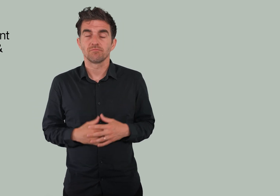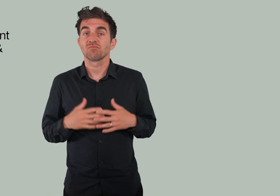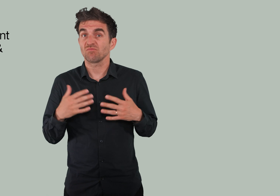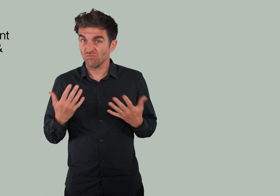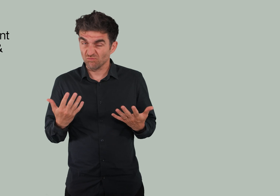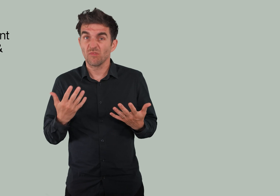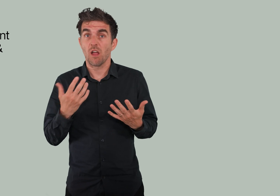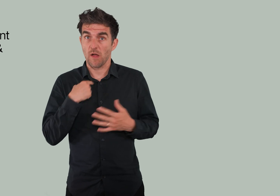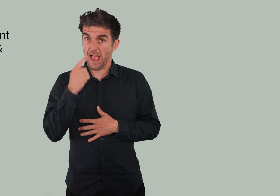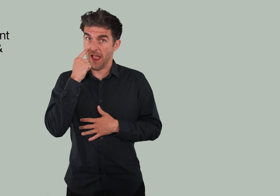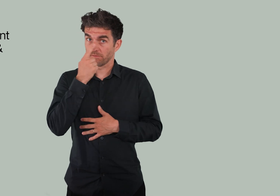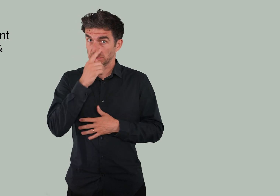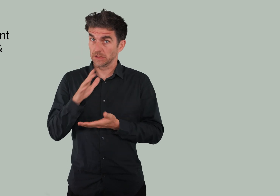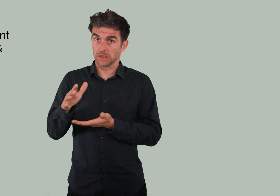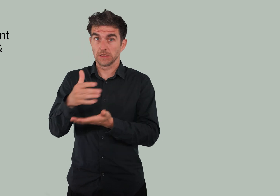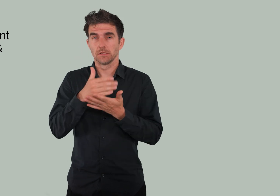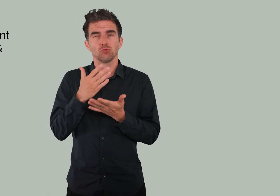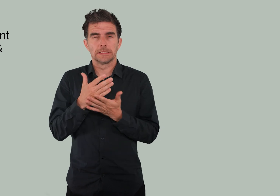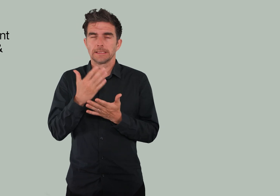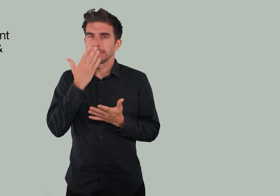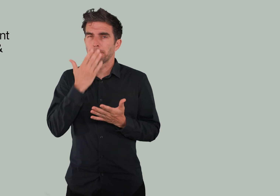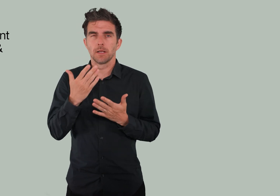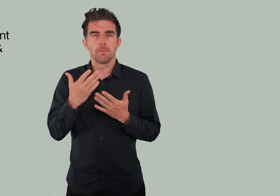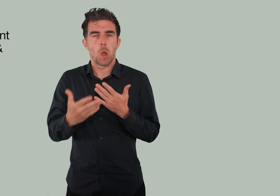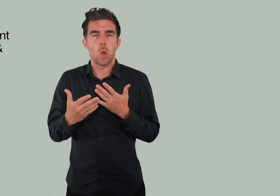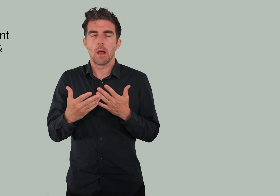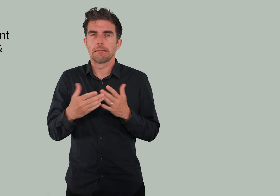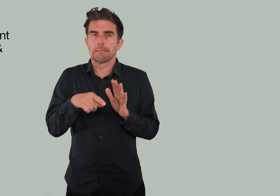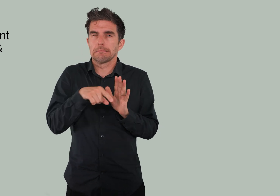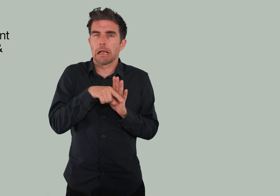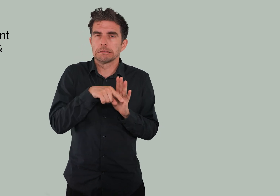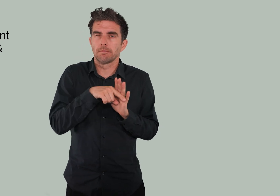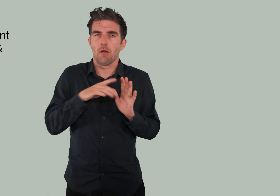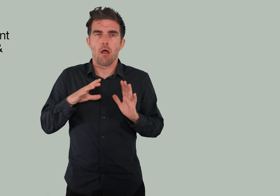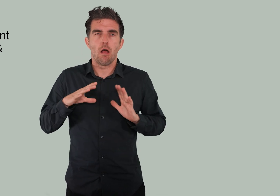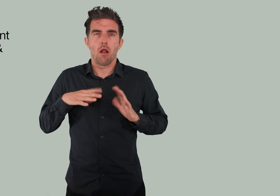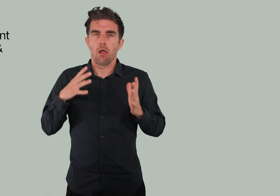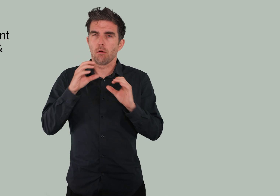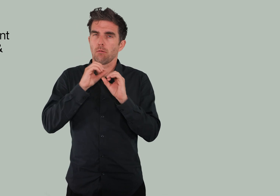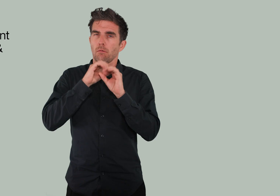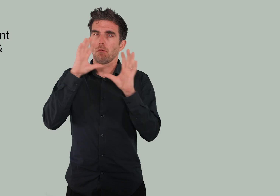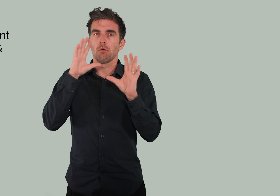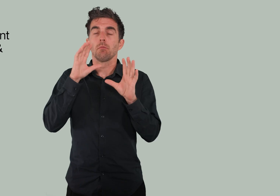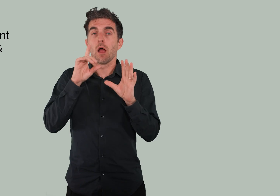As such, our evidence can seem negatively biased although the